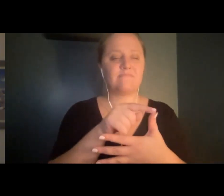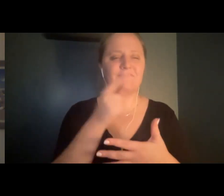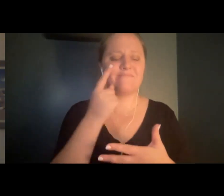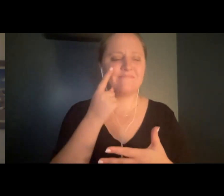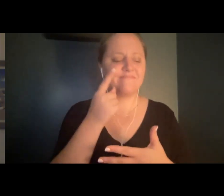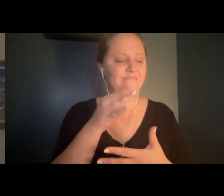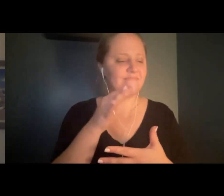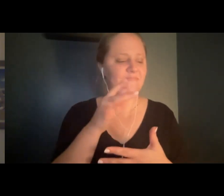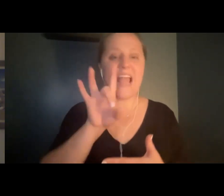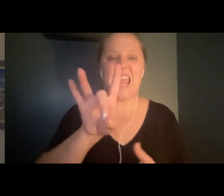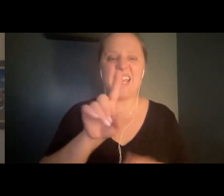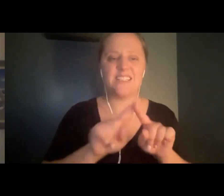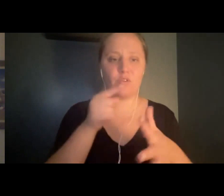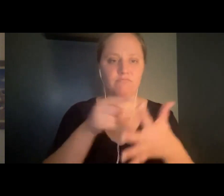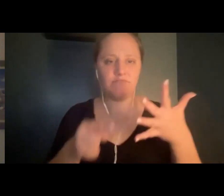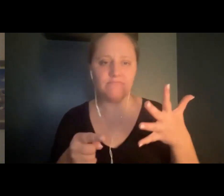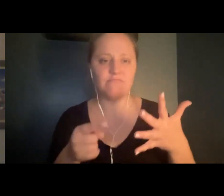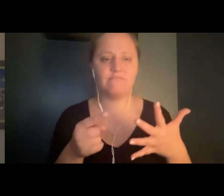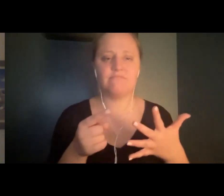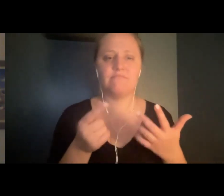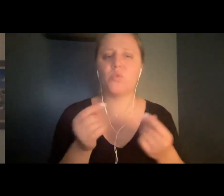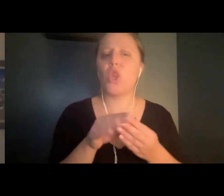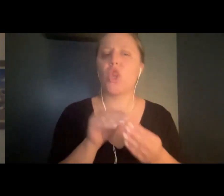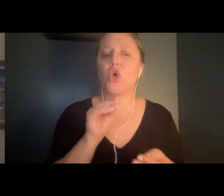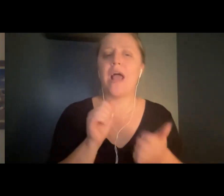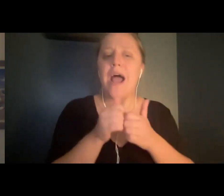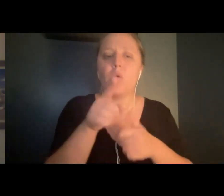takeaways on how you can best be the best possible ally for those with